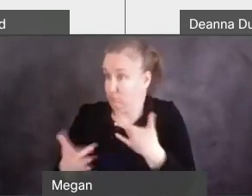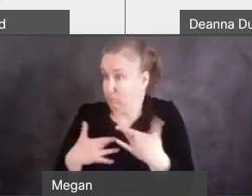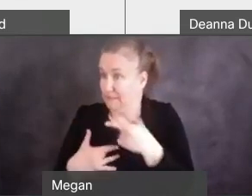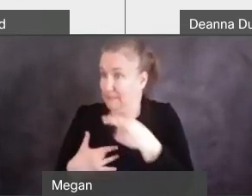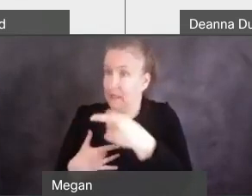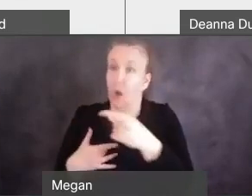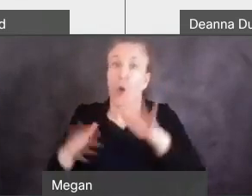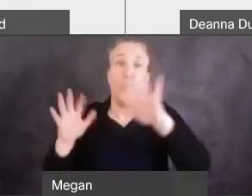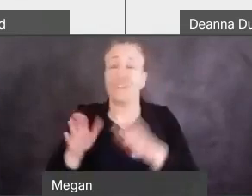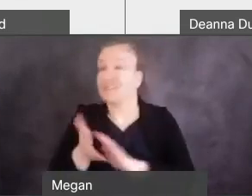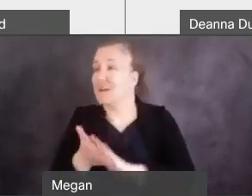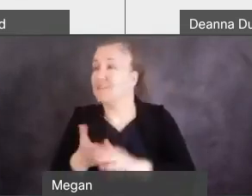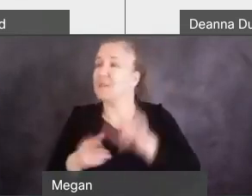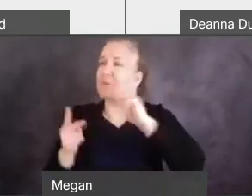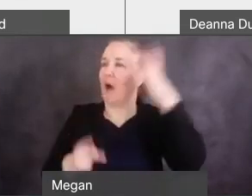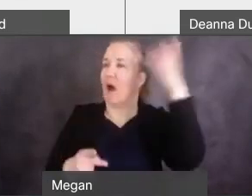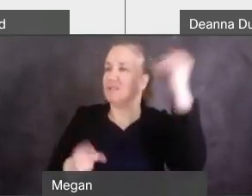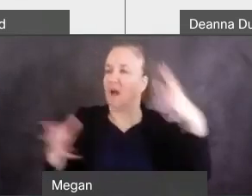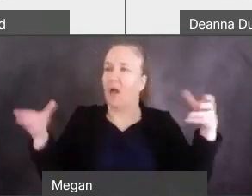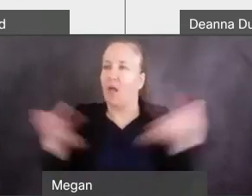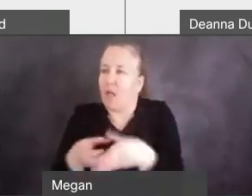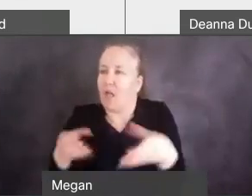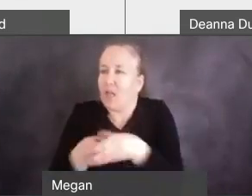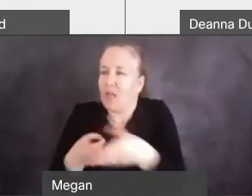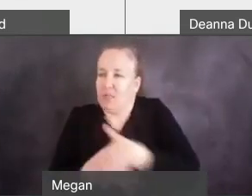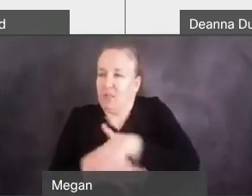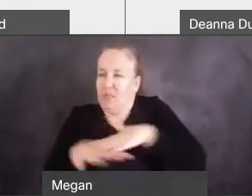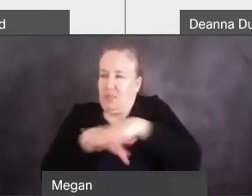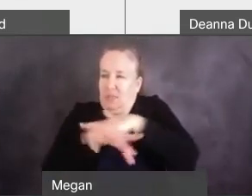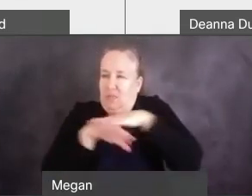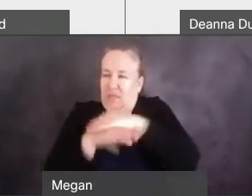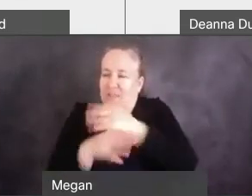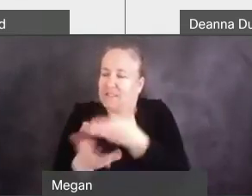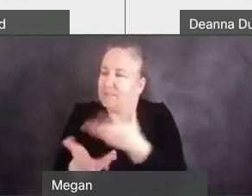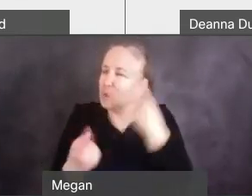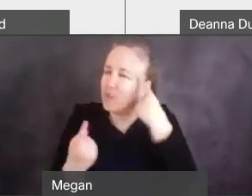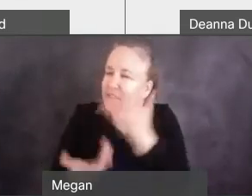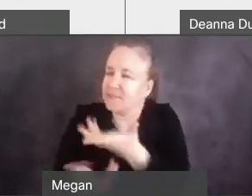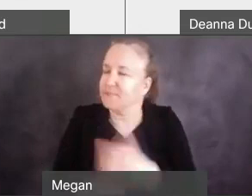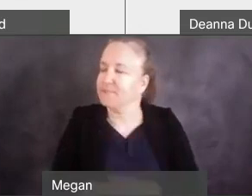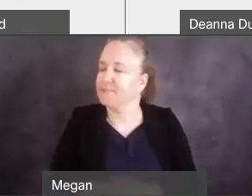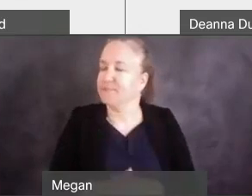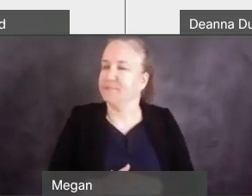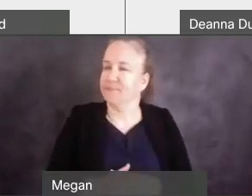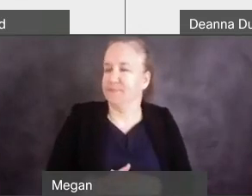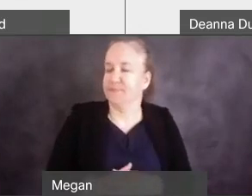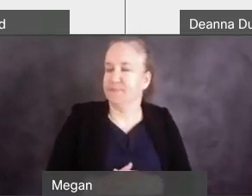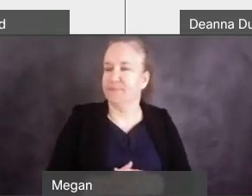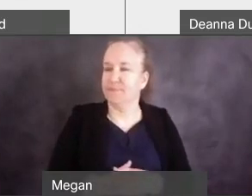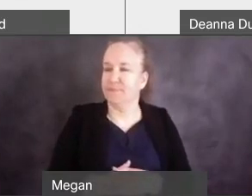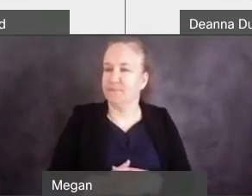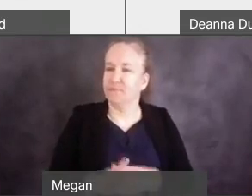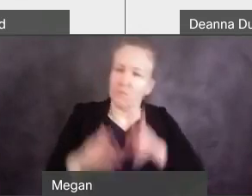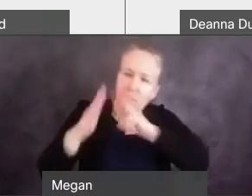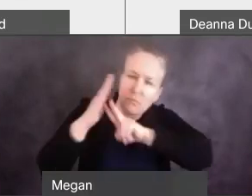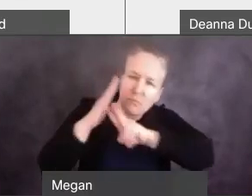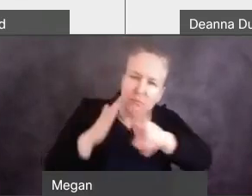go outside and start hanging out together? Just kind of, what are you thinking looking forward?